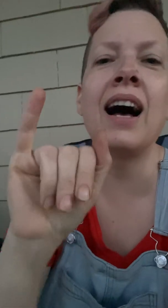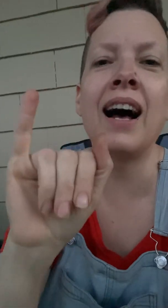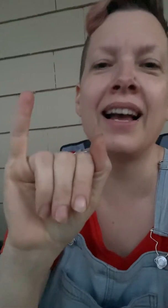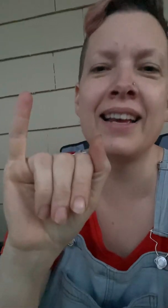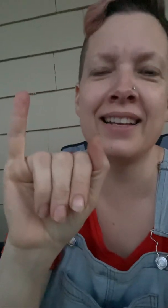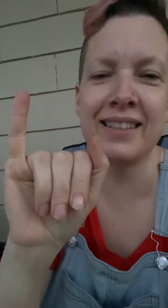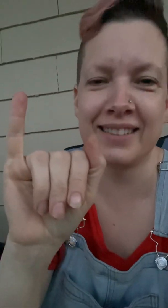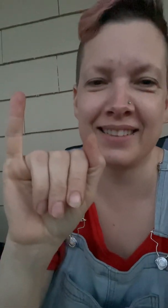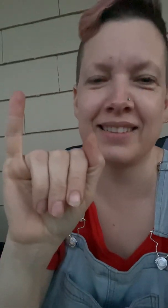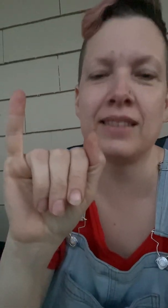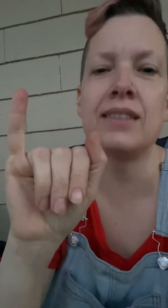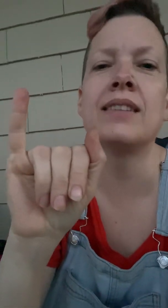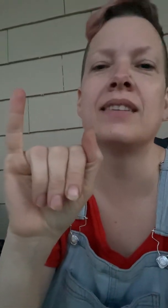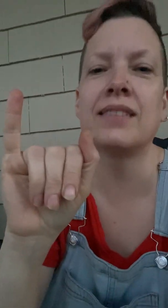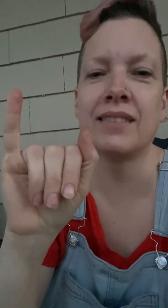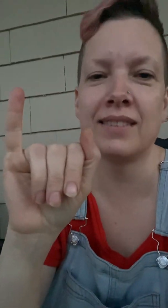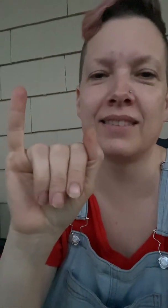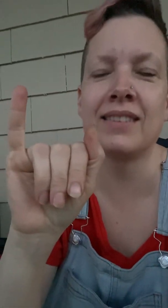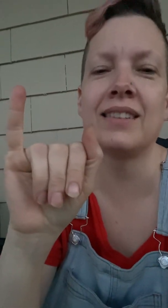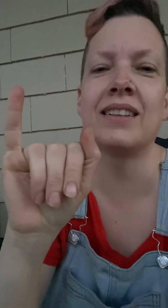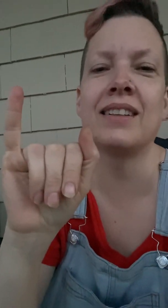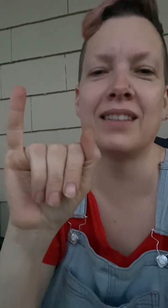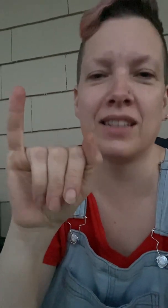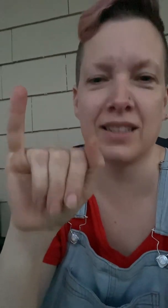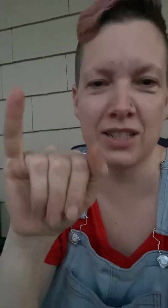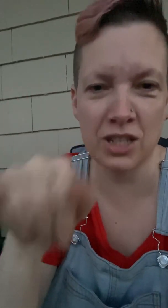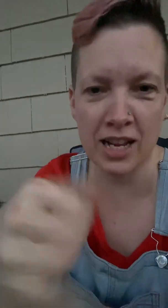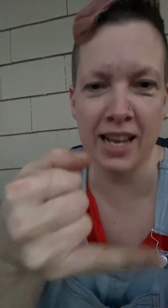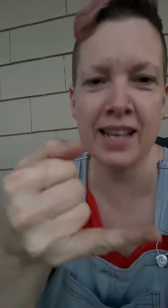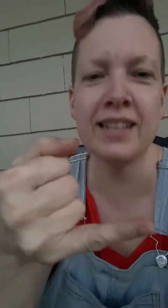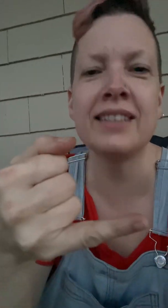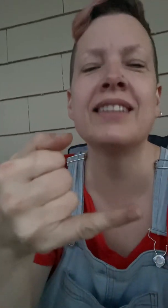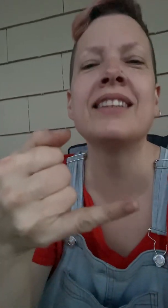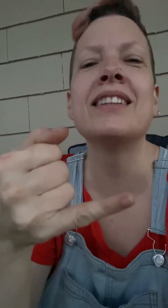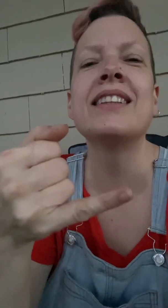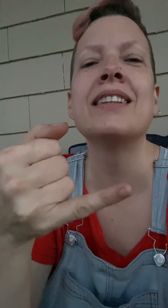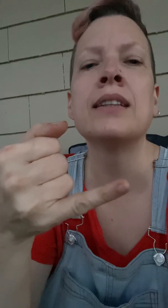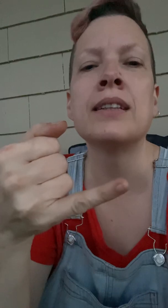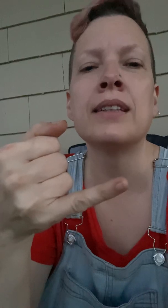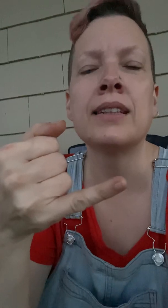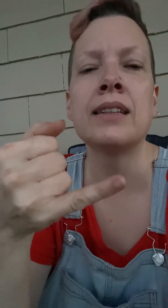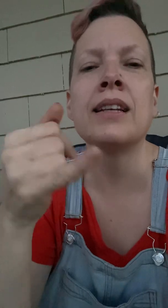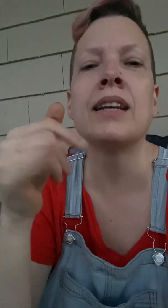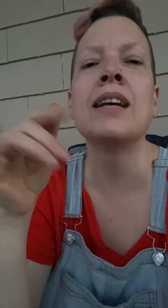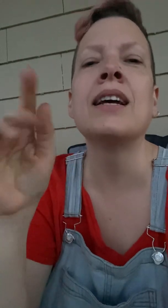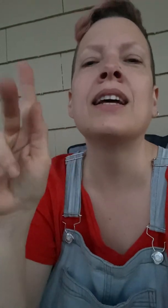I. J.